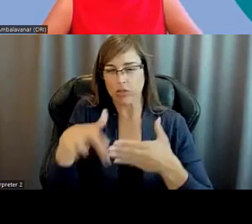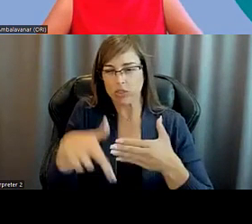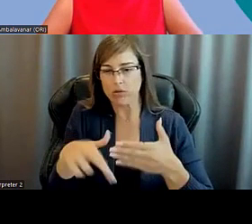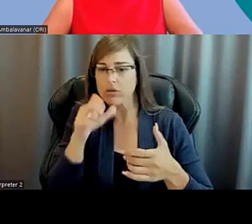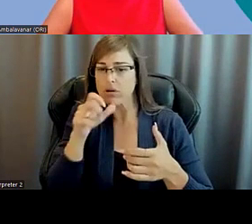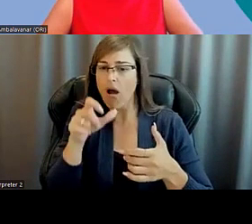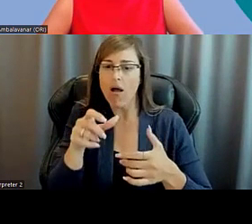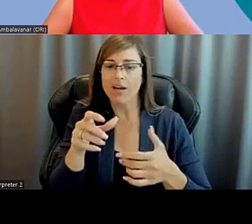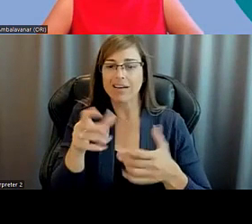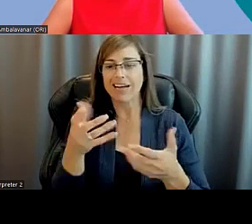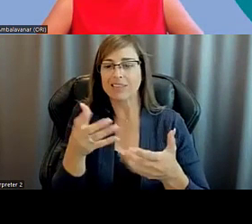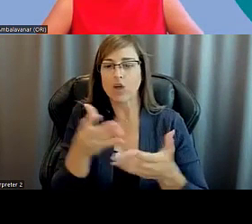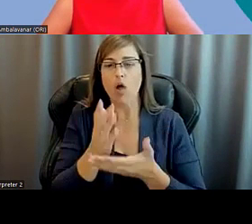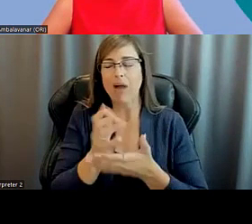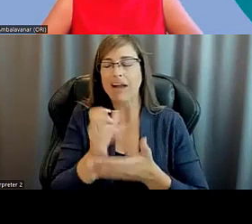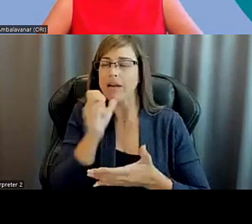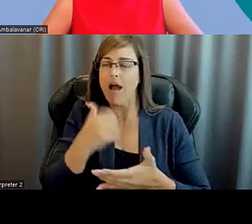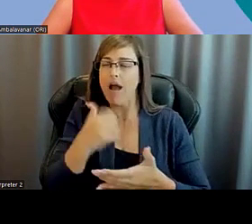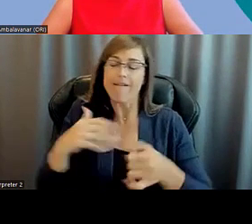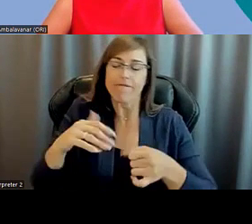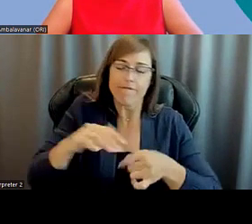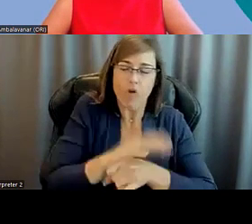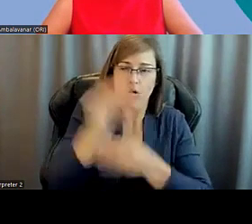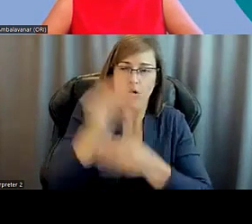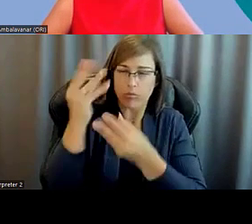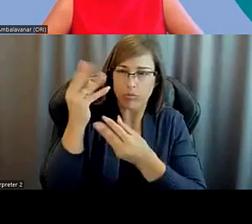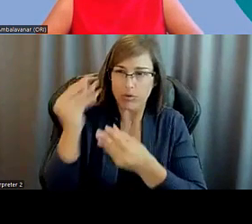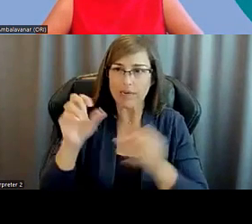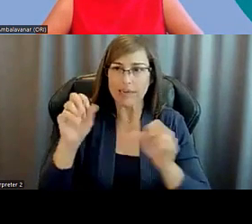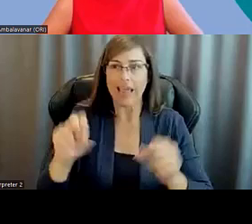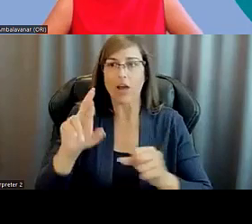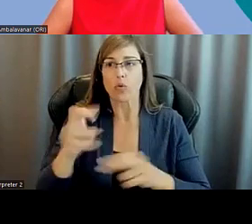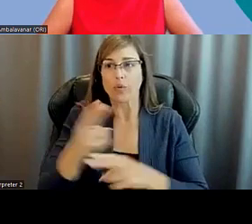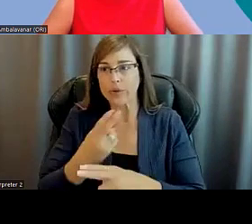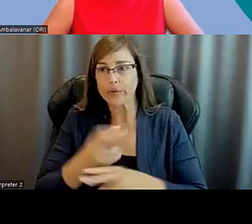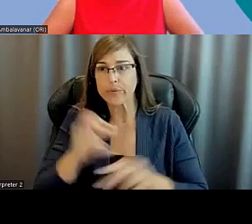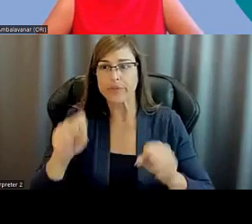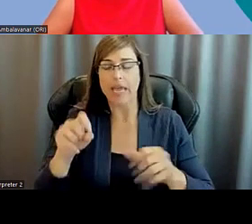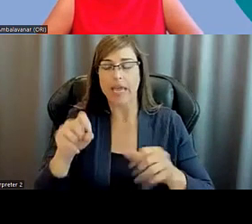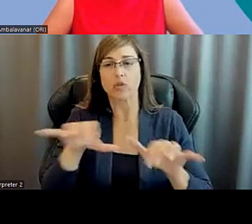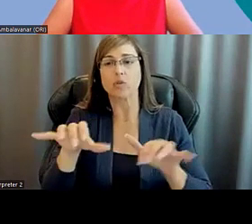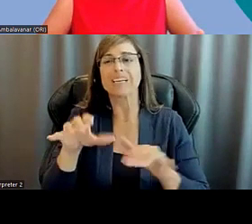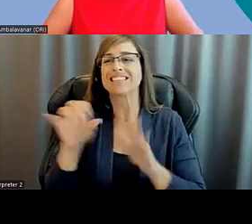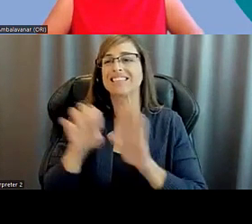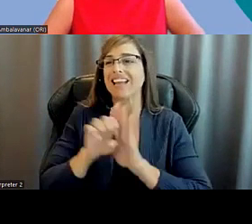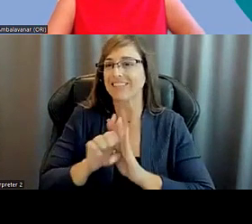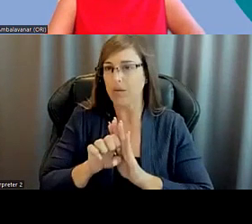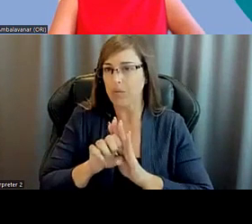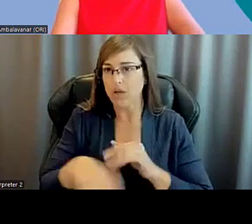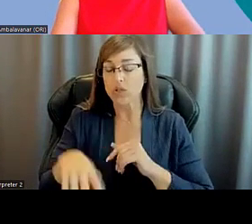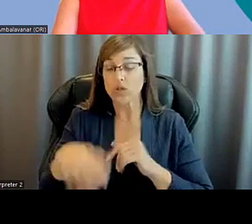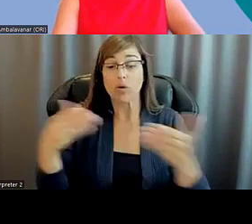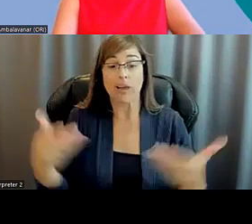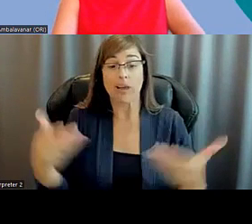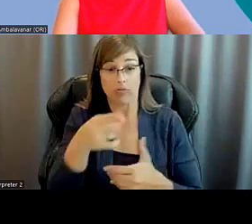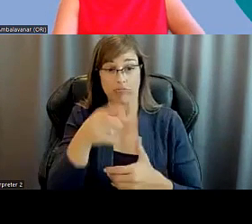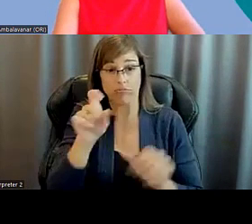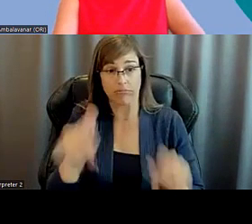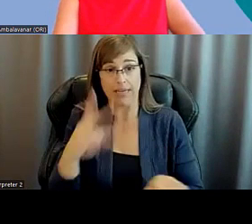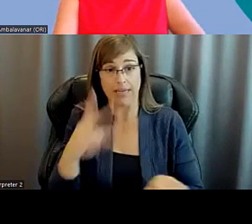actual full data. You can reuse. You can do some .. . It's an example," so here as you can see, there's .. .